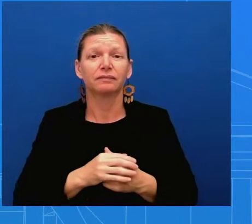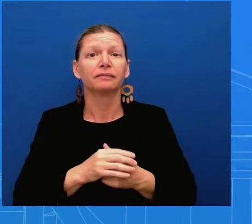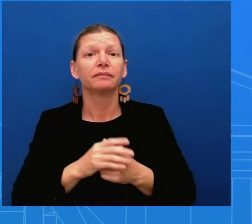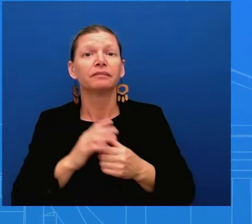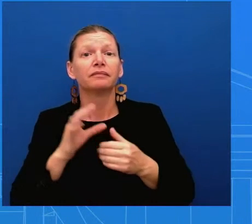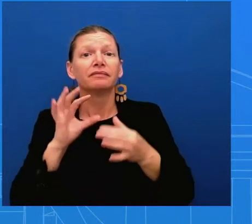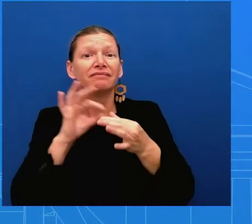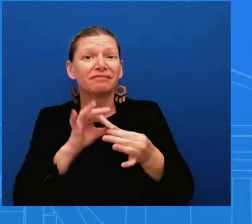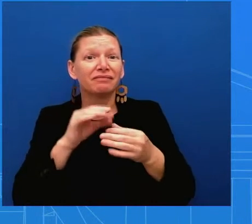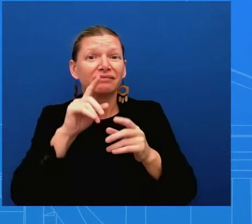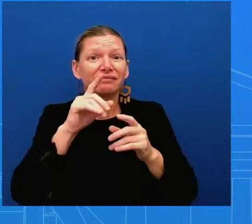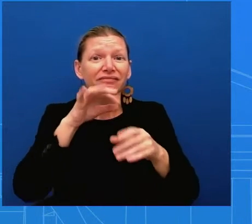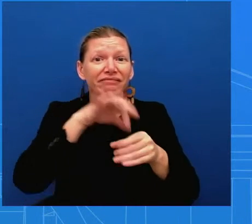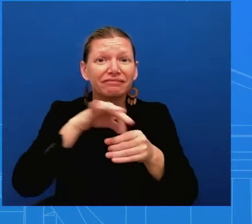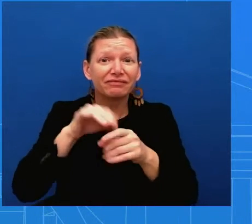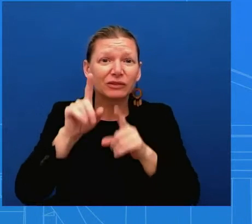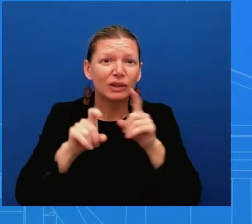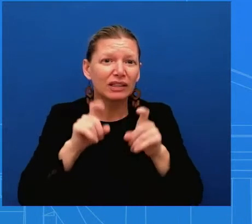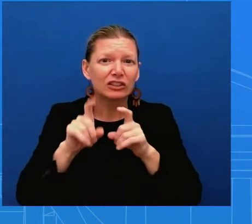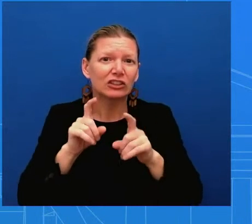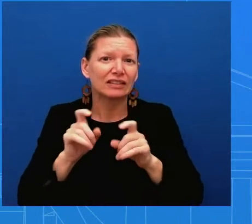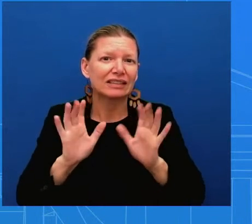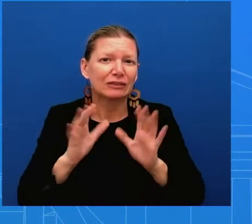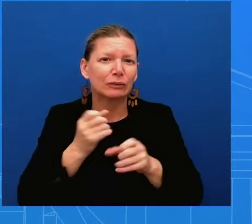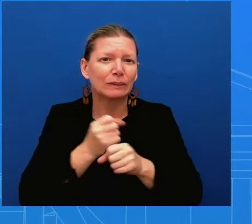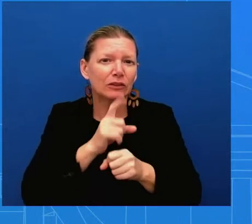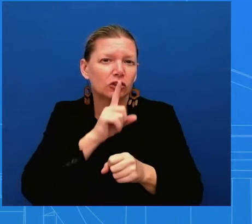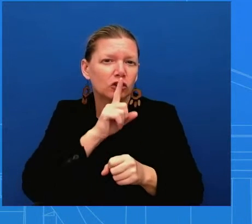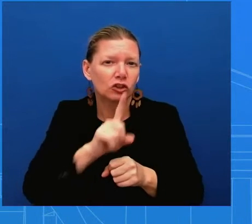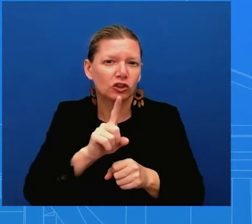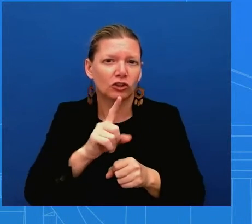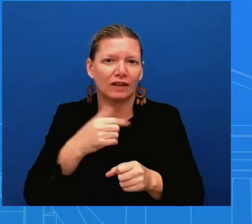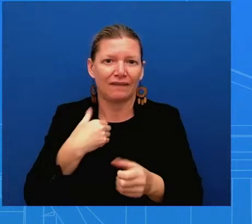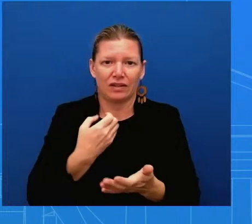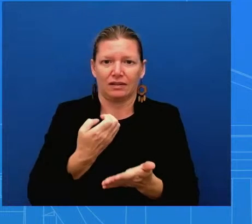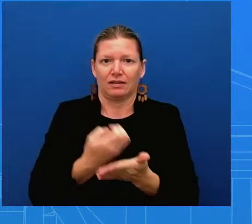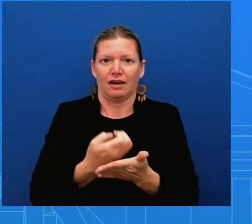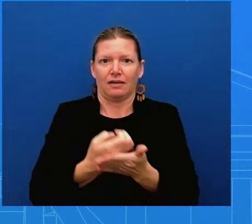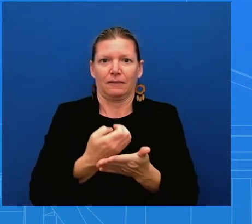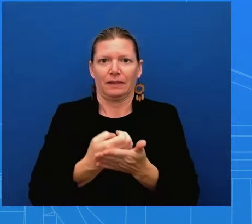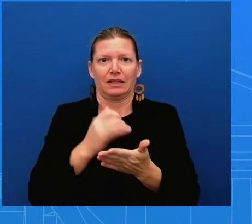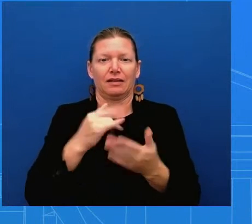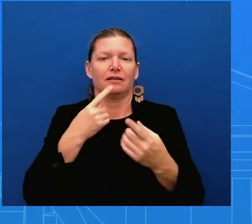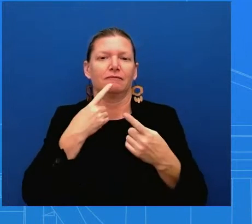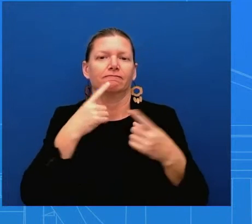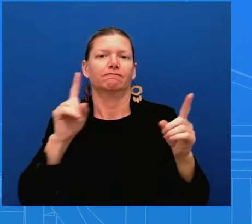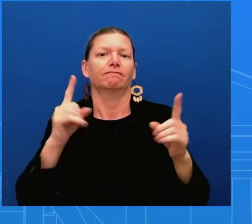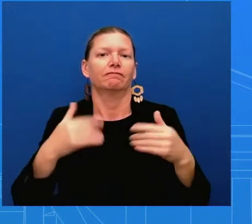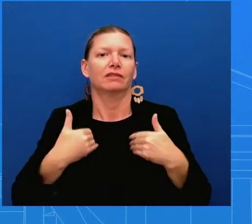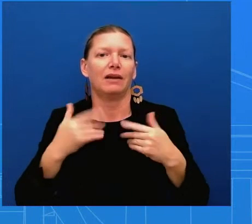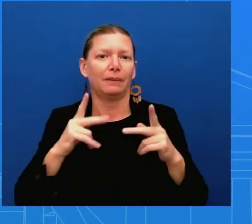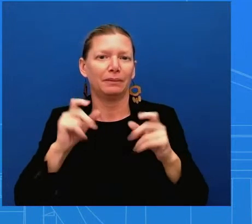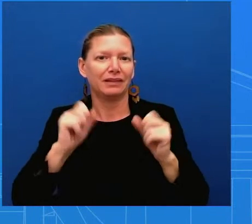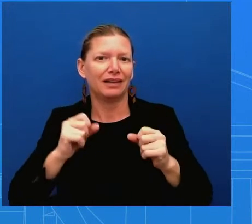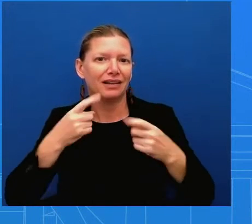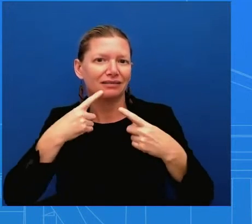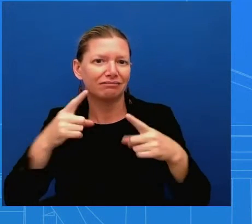that we have an economy that works for young people. We want to make sure that we listen to young people and hear them out. We want to make sure that we continue to work